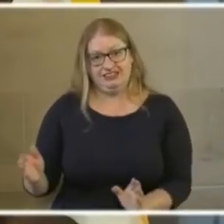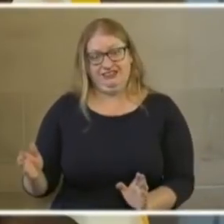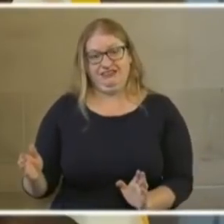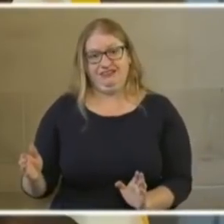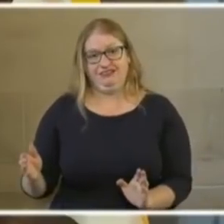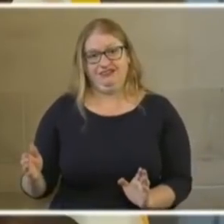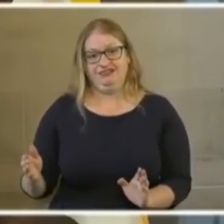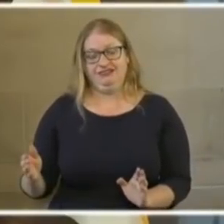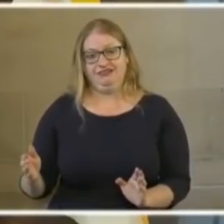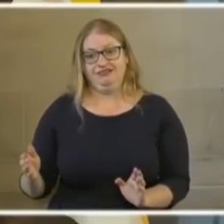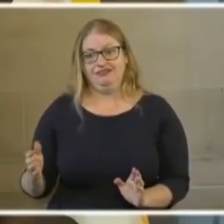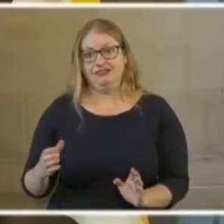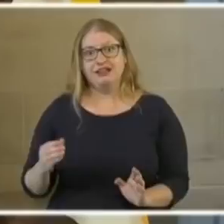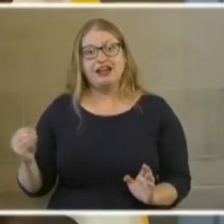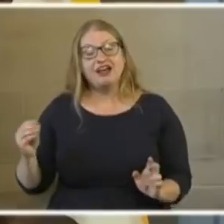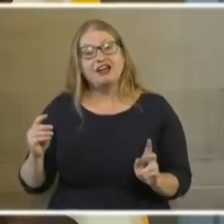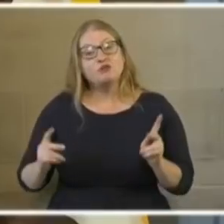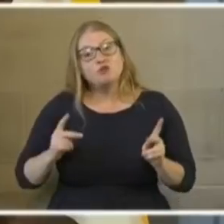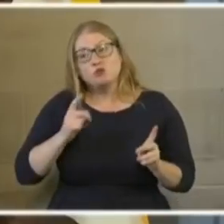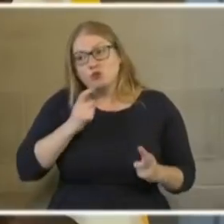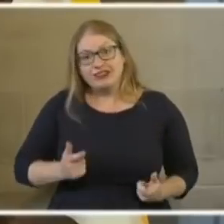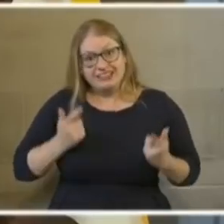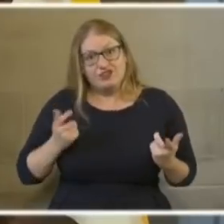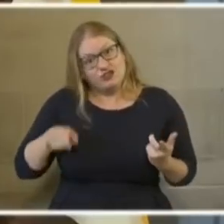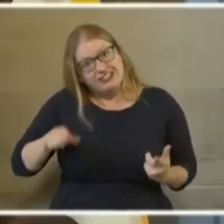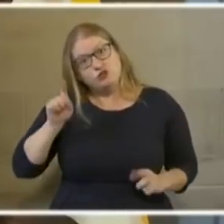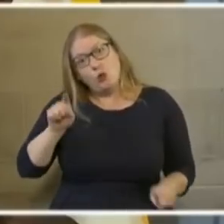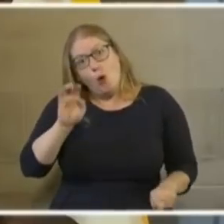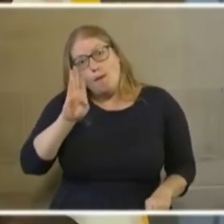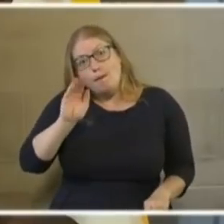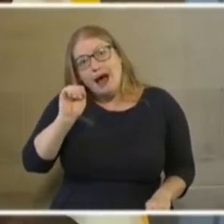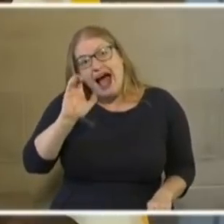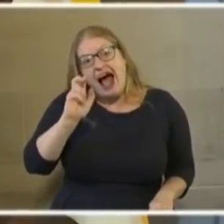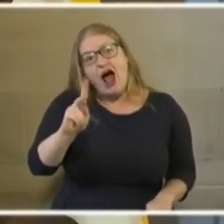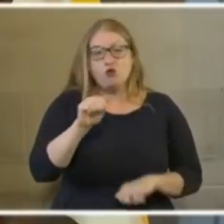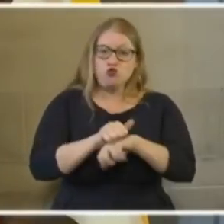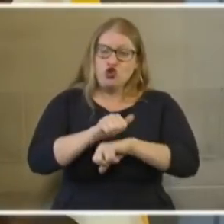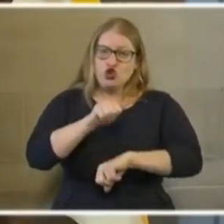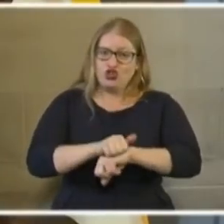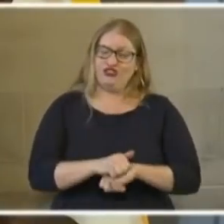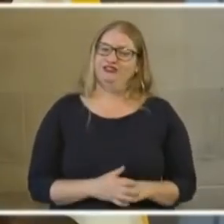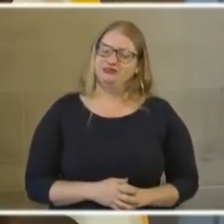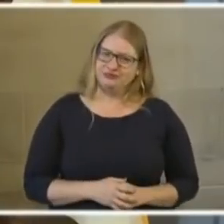I KNOW AND APPRECIATE THAT BUSINESSES ARE A NEED TO BE ABLE TO PLAN.